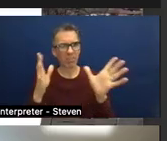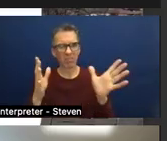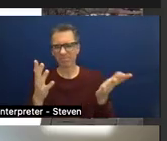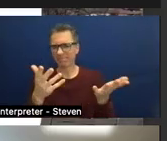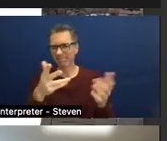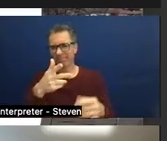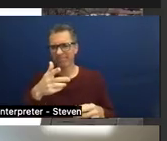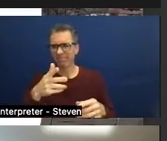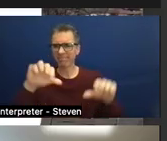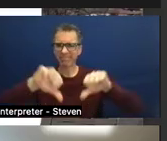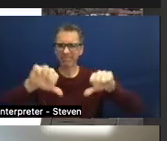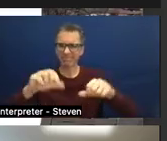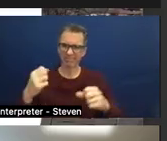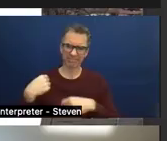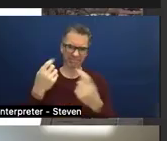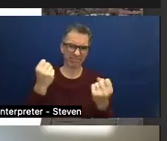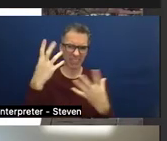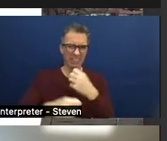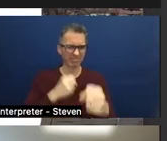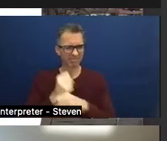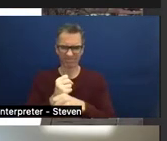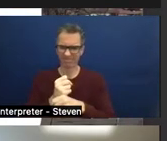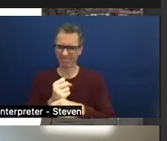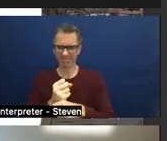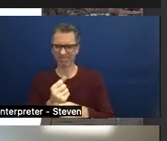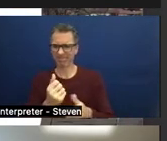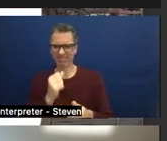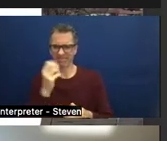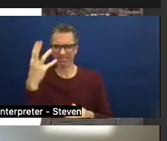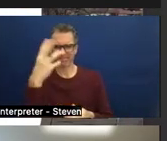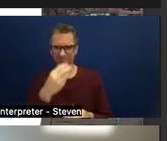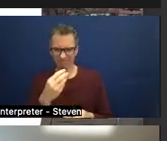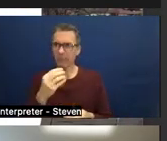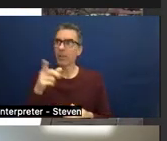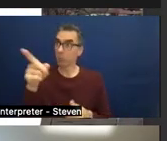for too many years. And so I also appreciate you talking about